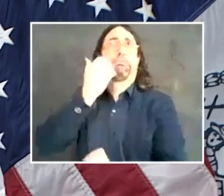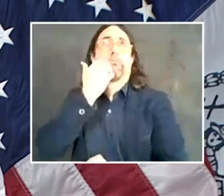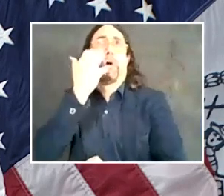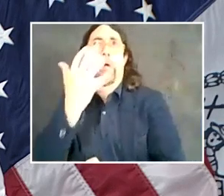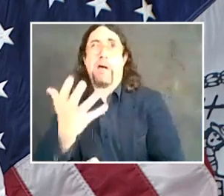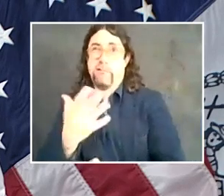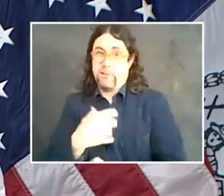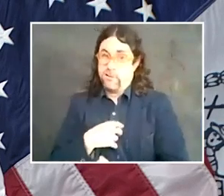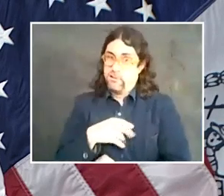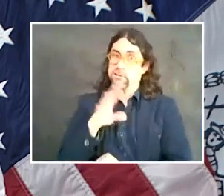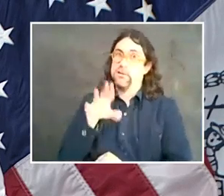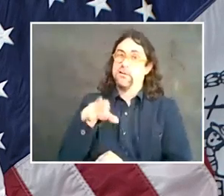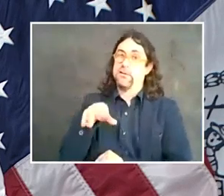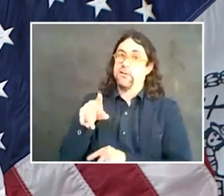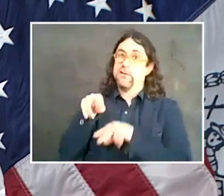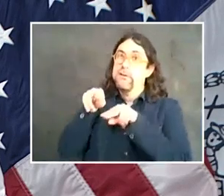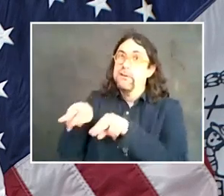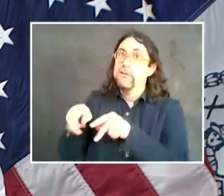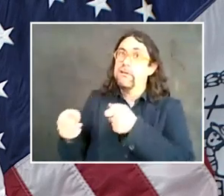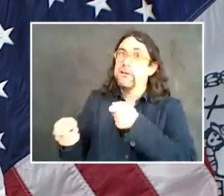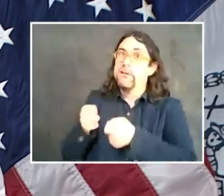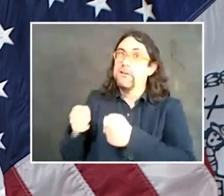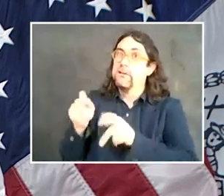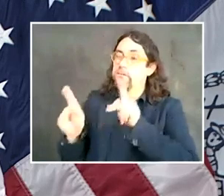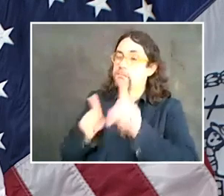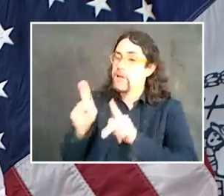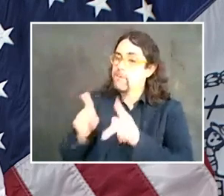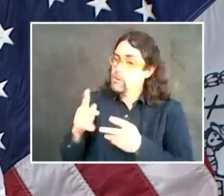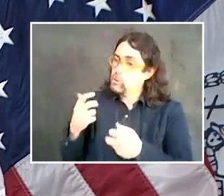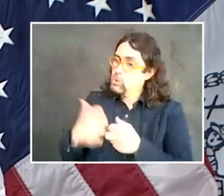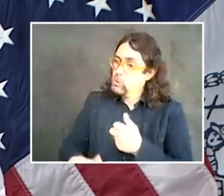I MEAN, AM I WRONG? WHAT IS YOUR RESPONSE TO MY